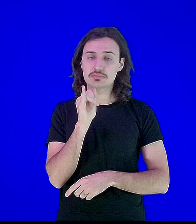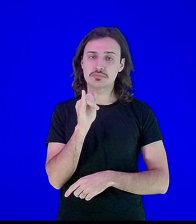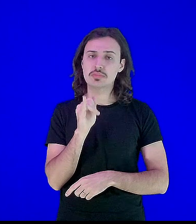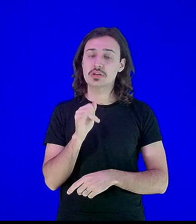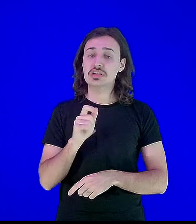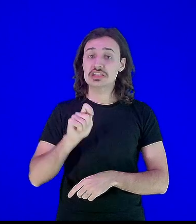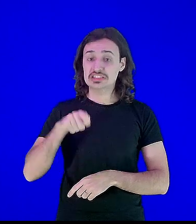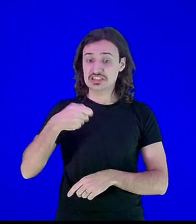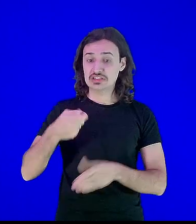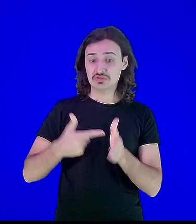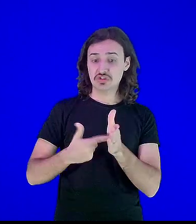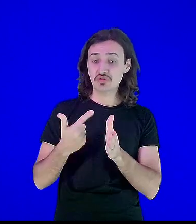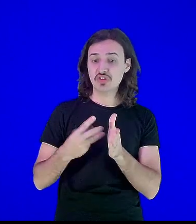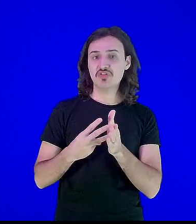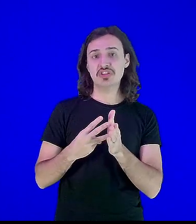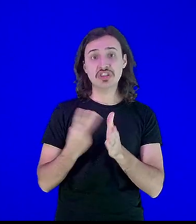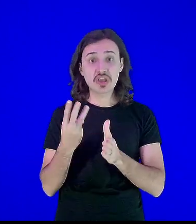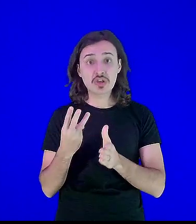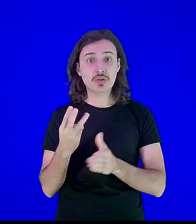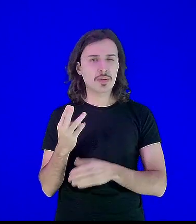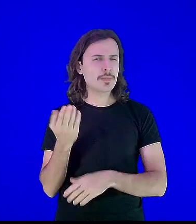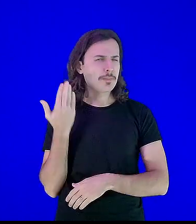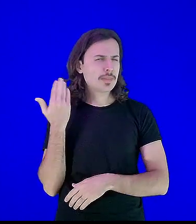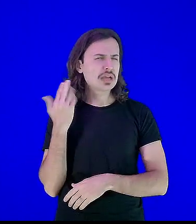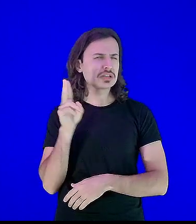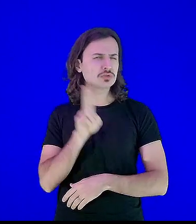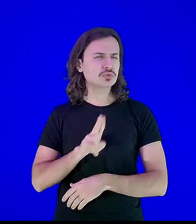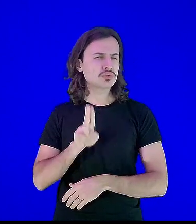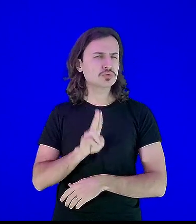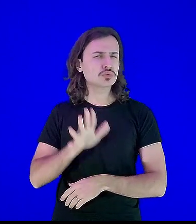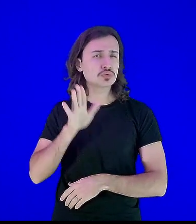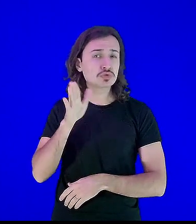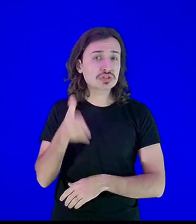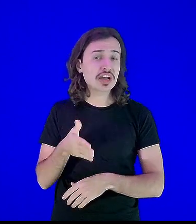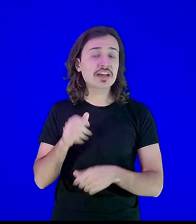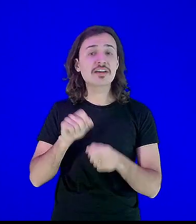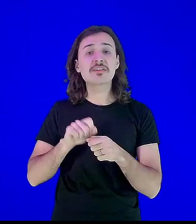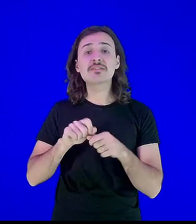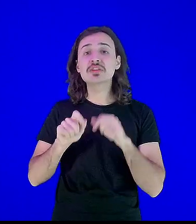LetraSinal will store it in your browser in your local storage